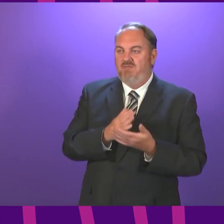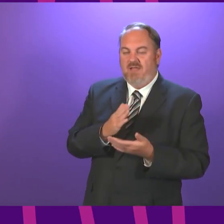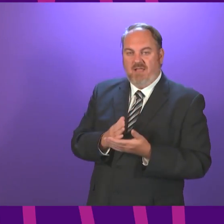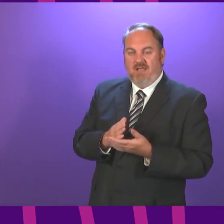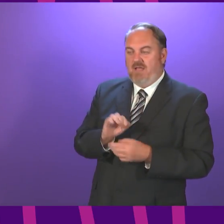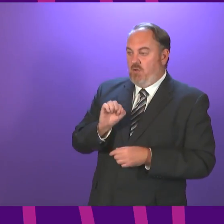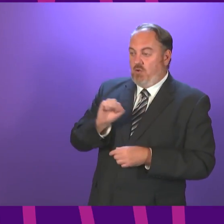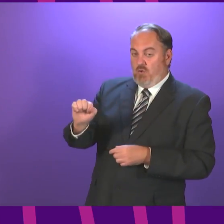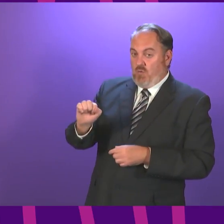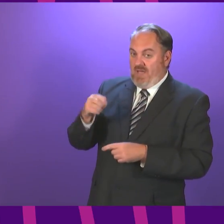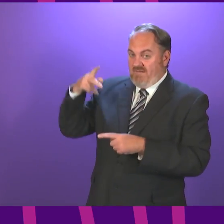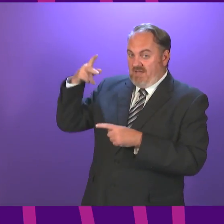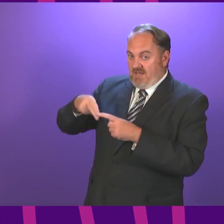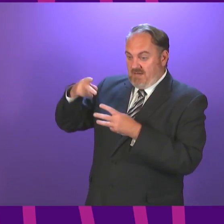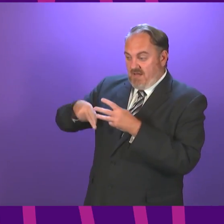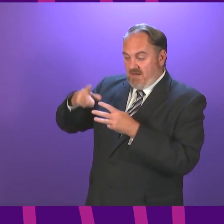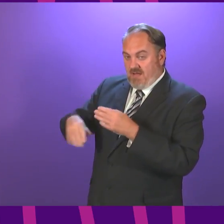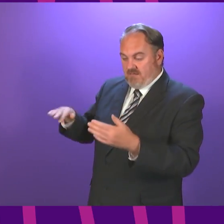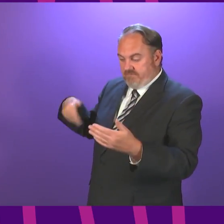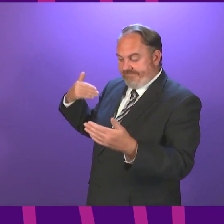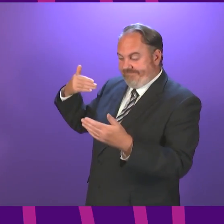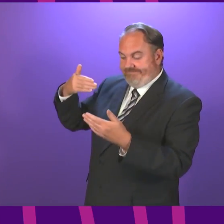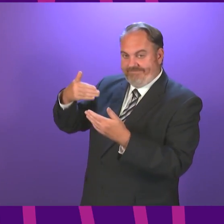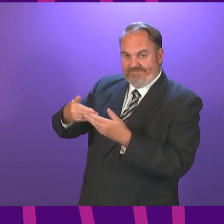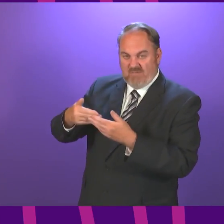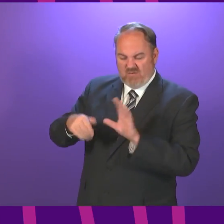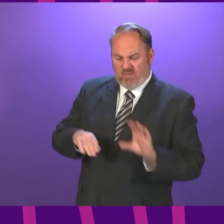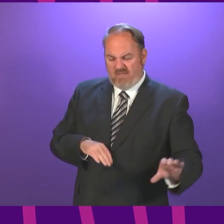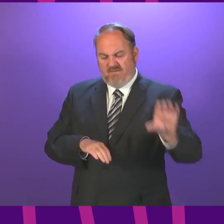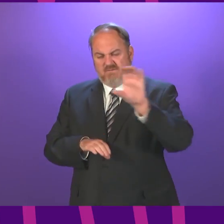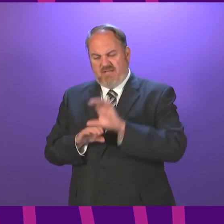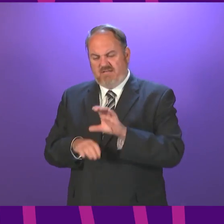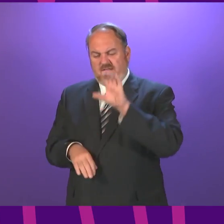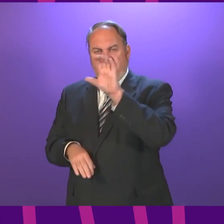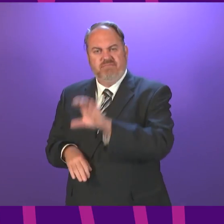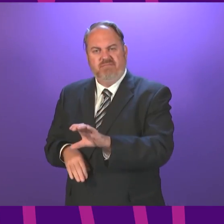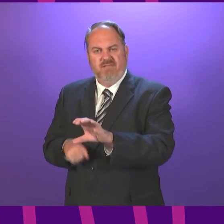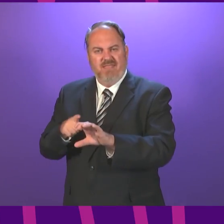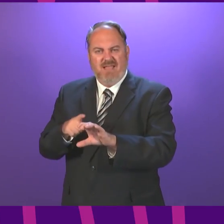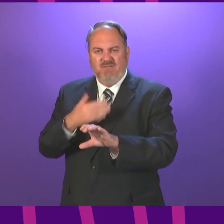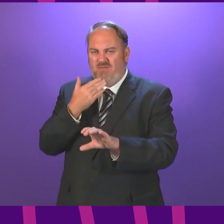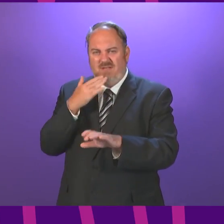the Government’s cuts created. Yes, we need to look at drugs law, but that cannot be a cover for this Government’s failure.